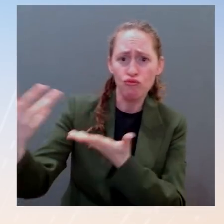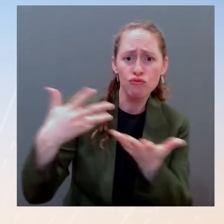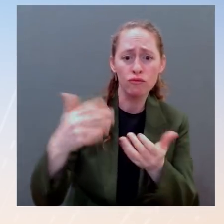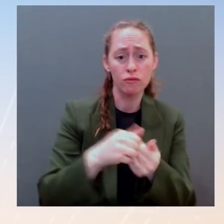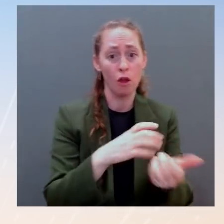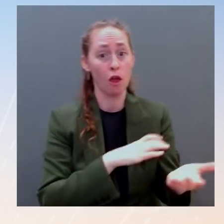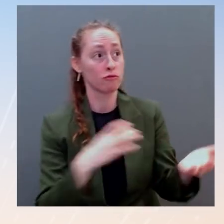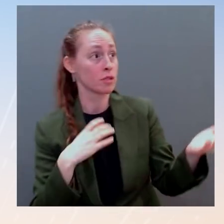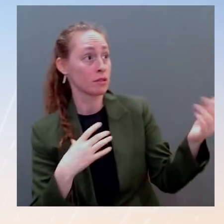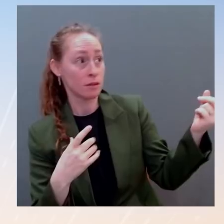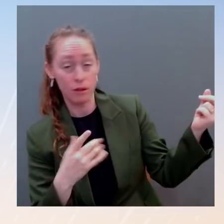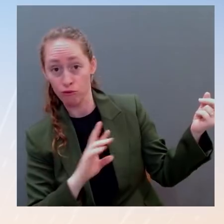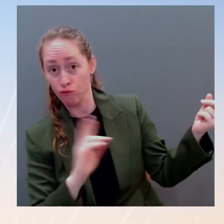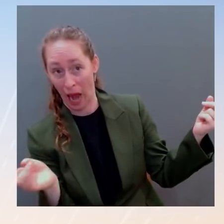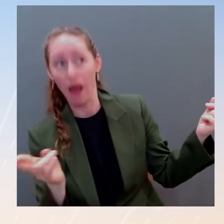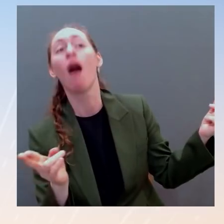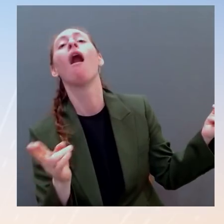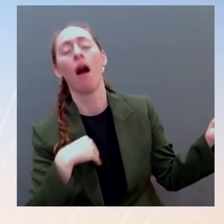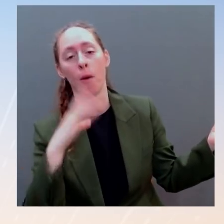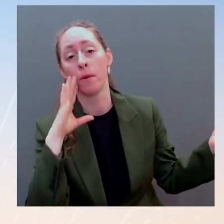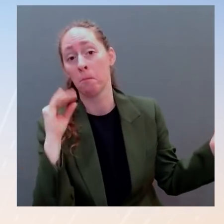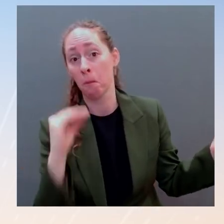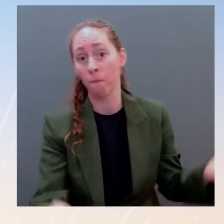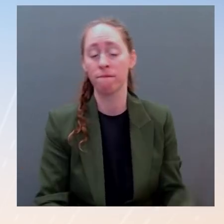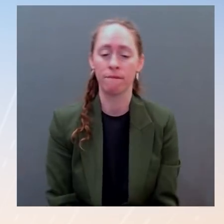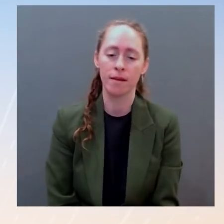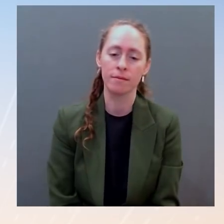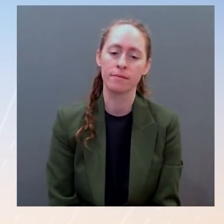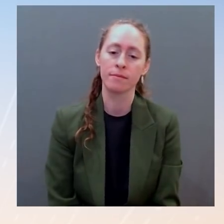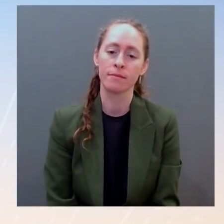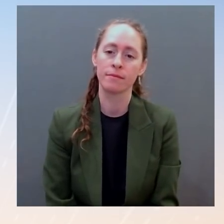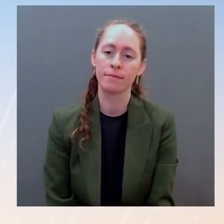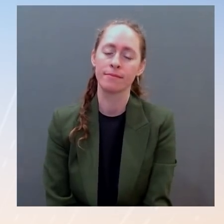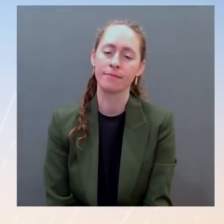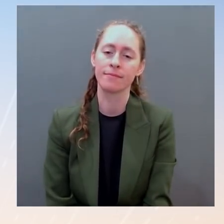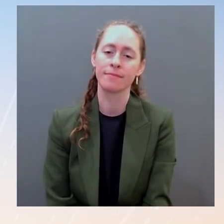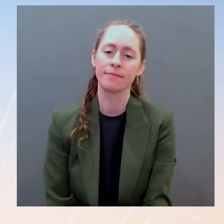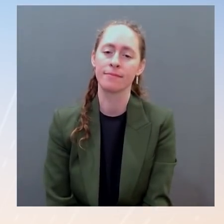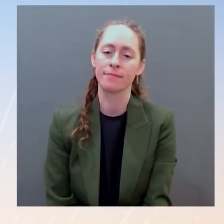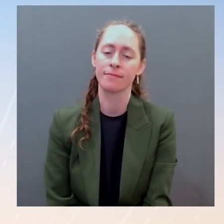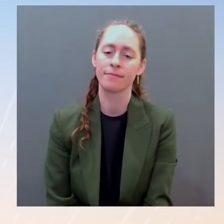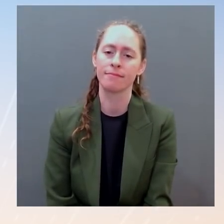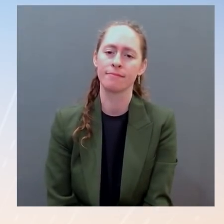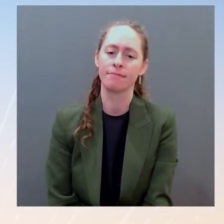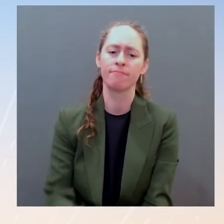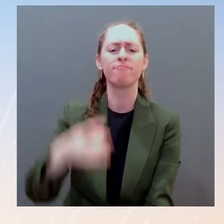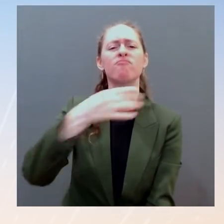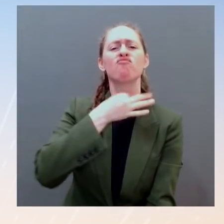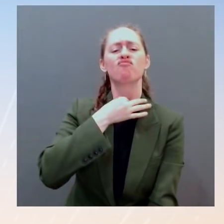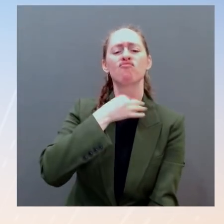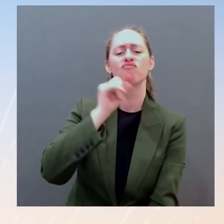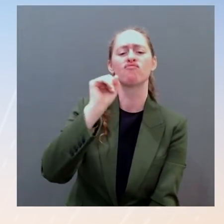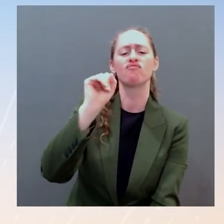Ms. Psaki: Sure. The Press: Since the Russian invasion started, the U.S. has provided more than $5 billion total